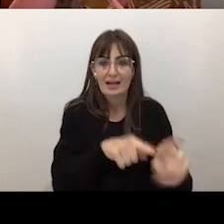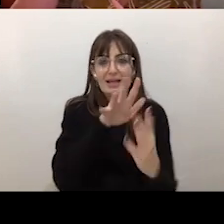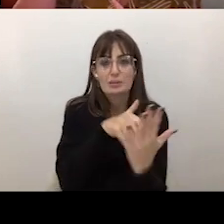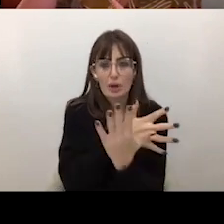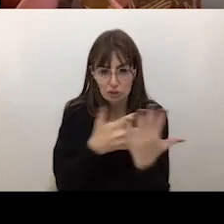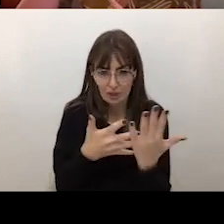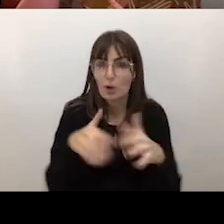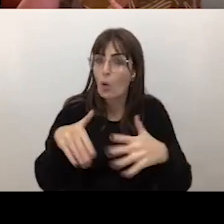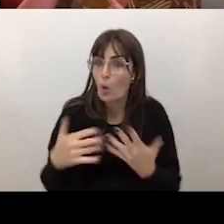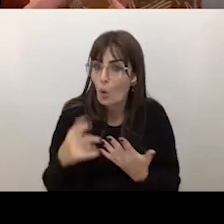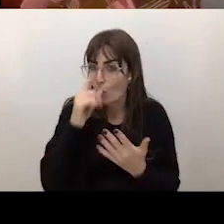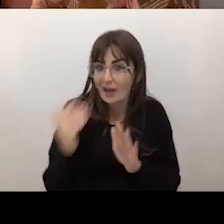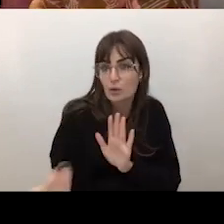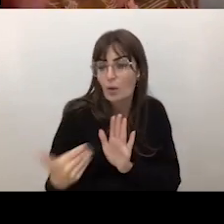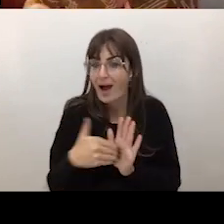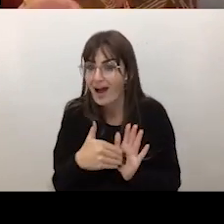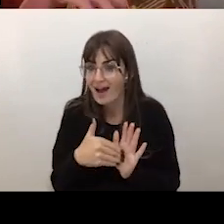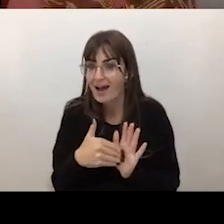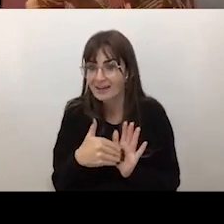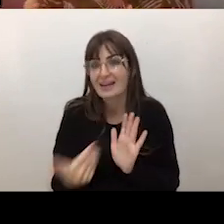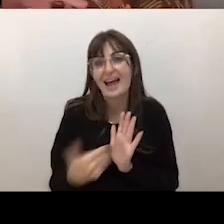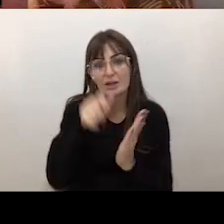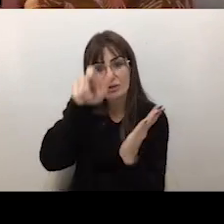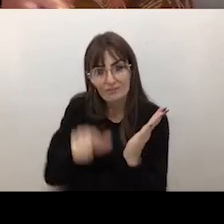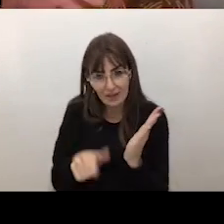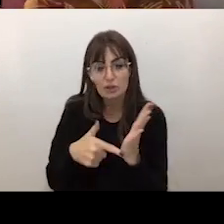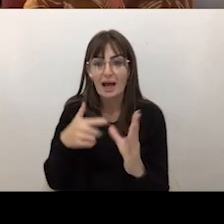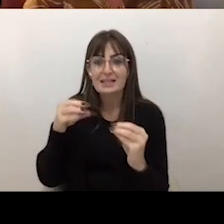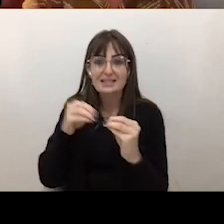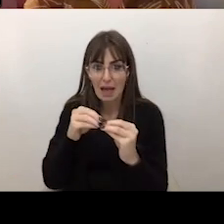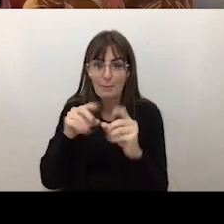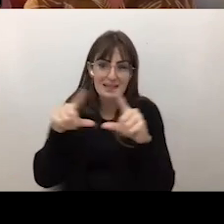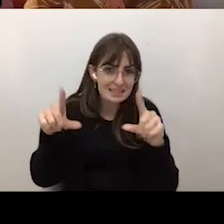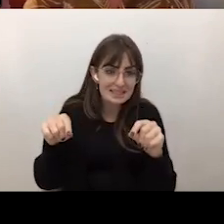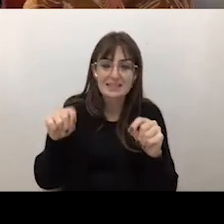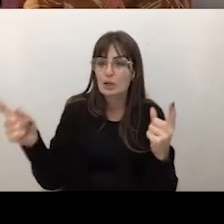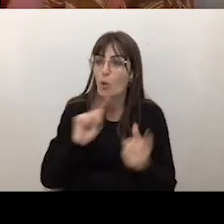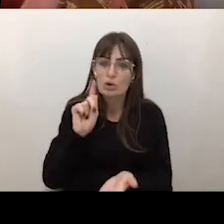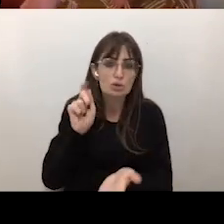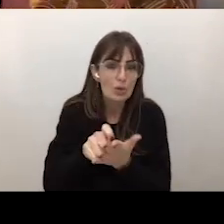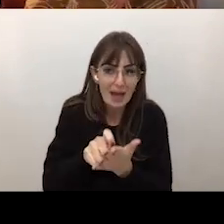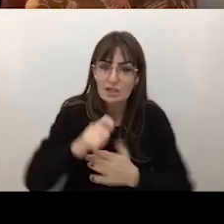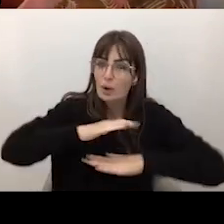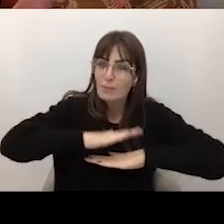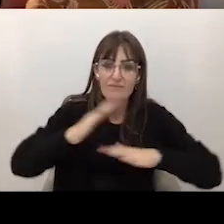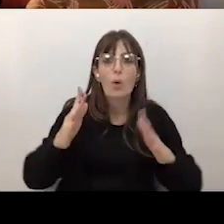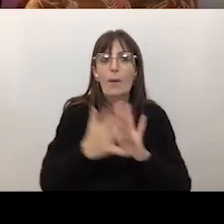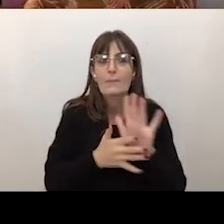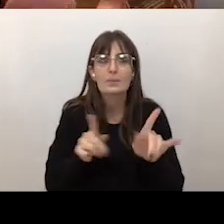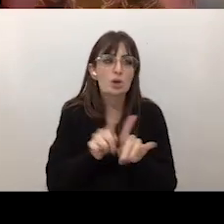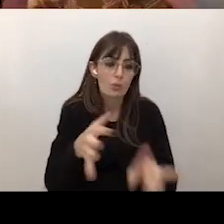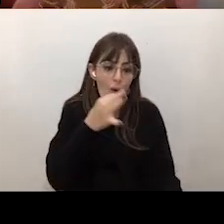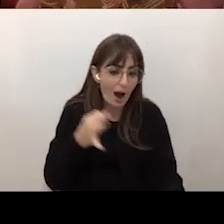Can you simply add an extra field on a ticketing or donation platform? Which asks one of the mighty